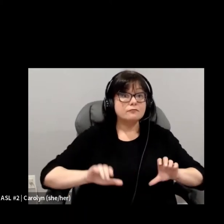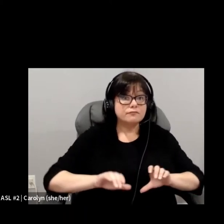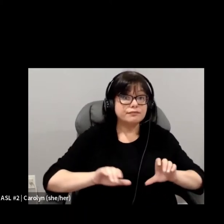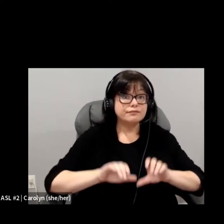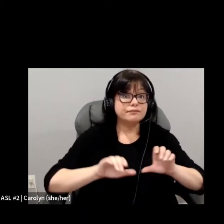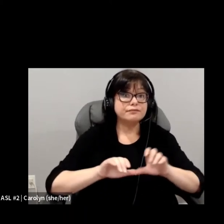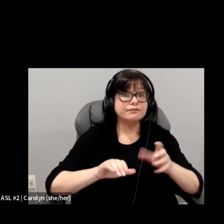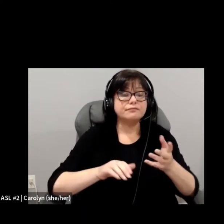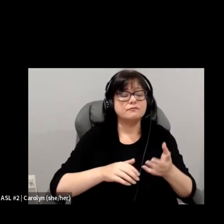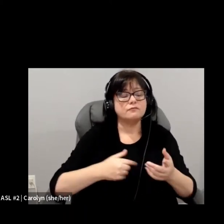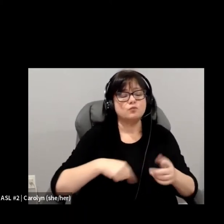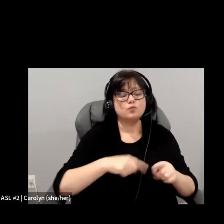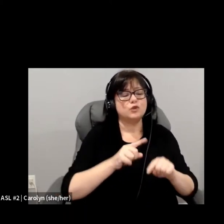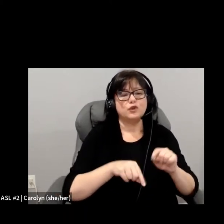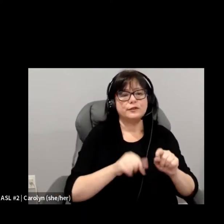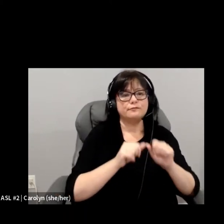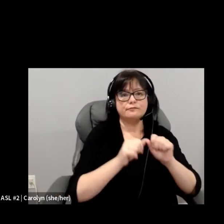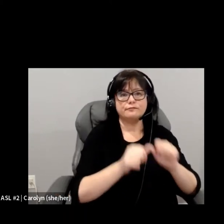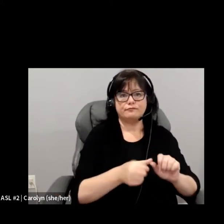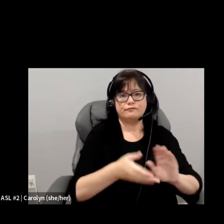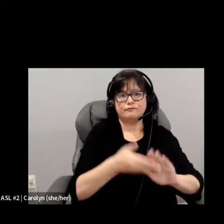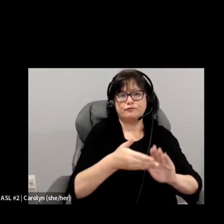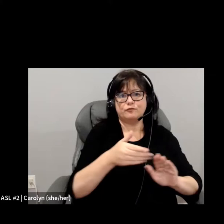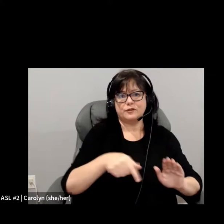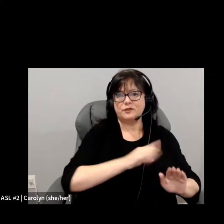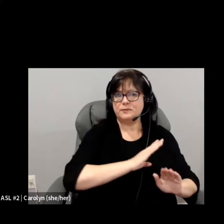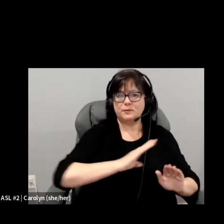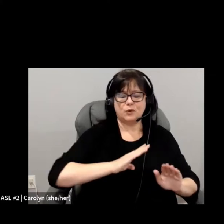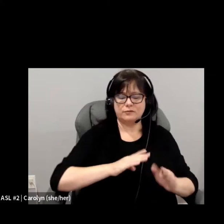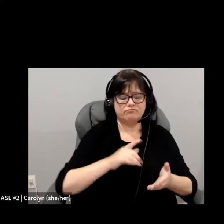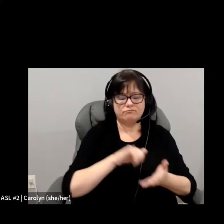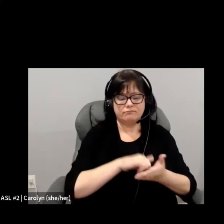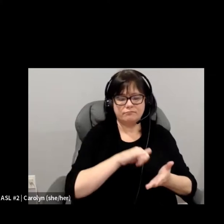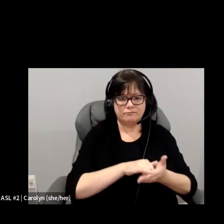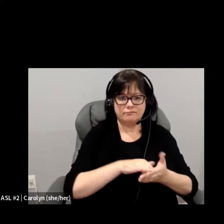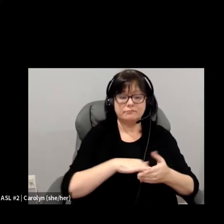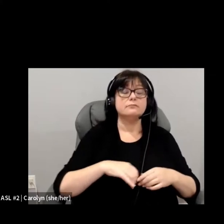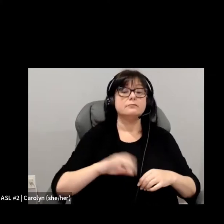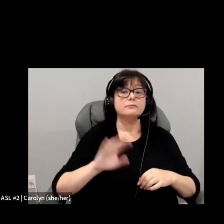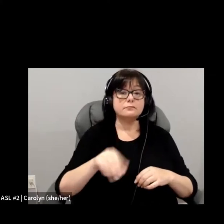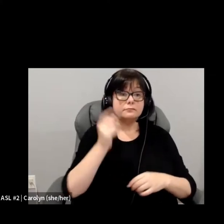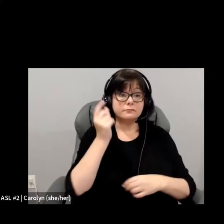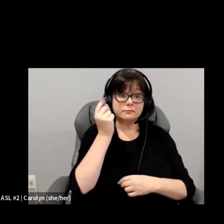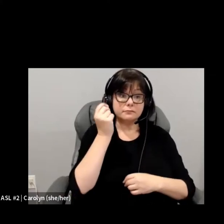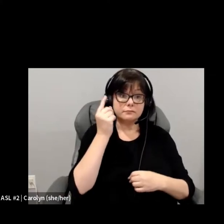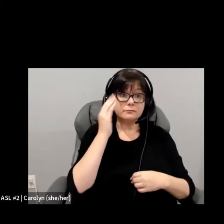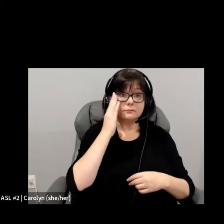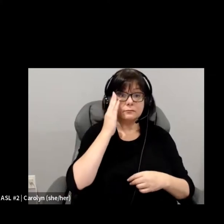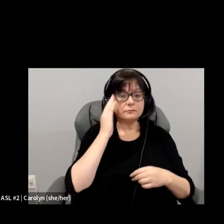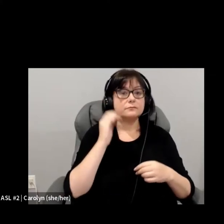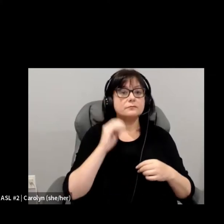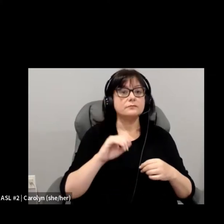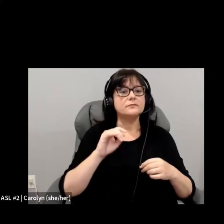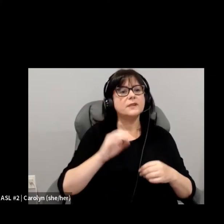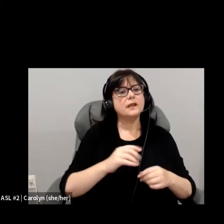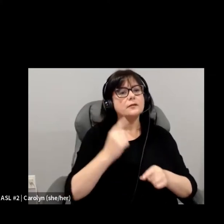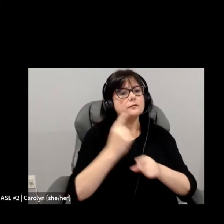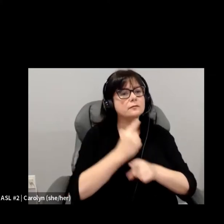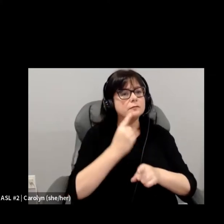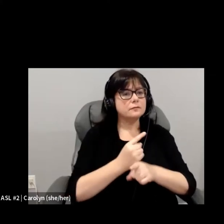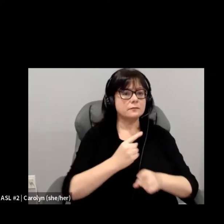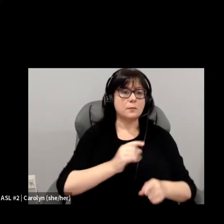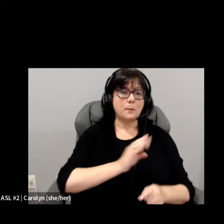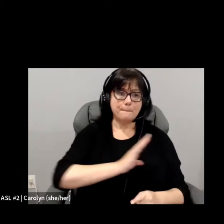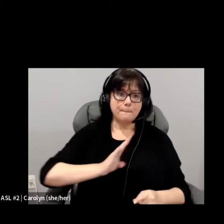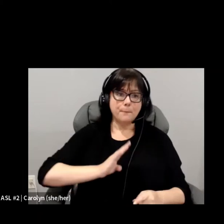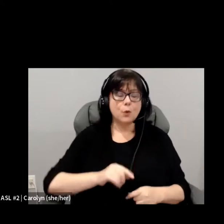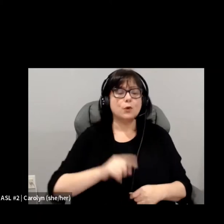RECOGNIZING THAT IT IS HEALTHY FOR THE ORGANIZATION THAT LEADERSHIP TURN OVER AT REGULAR INTERVALS,